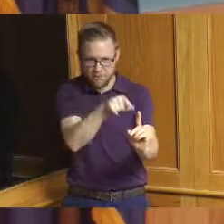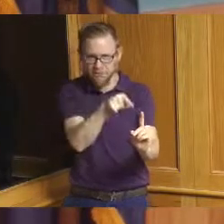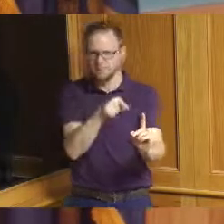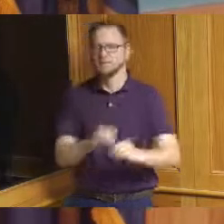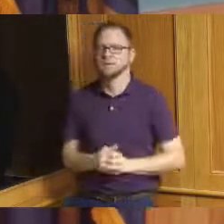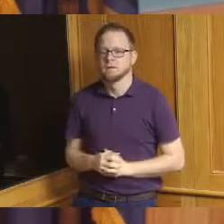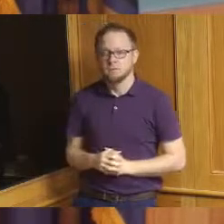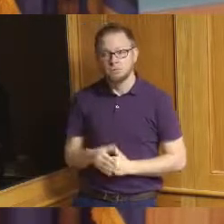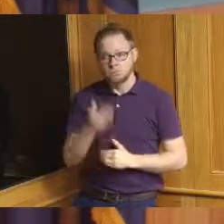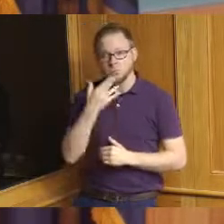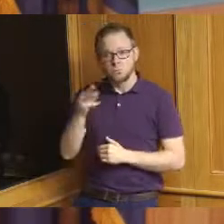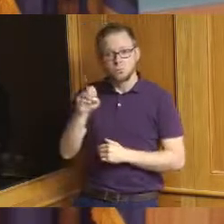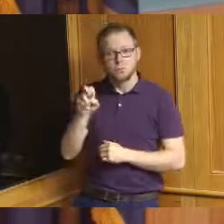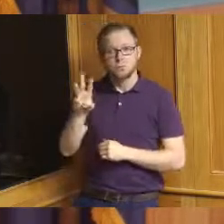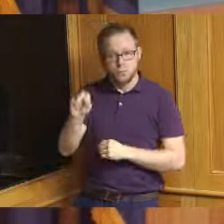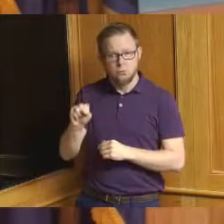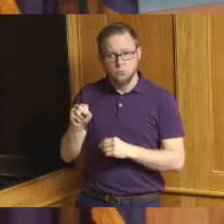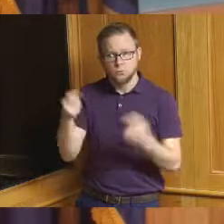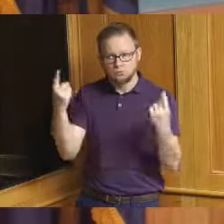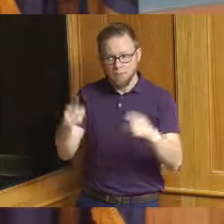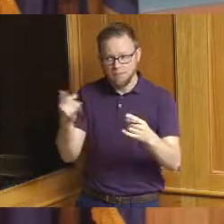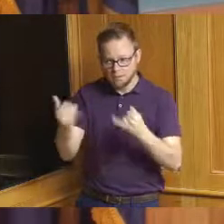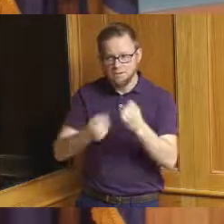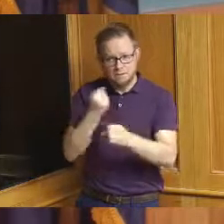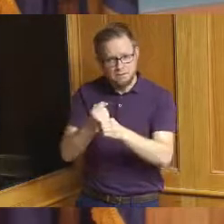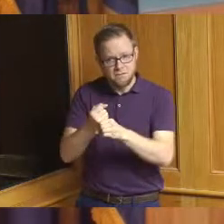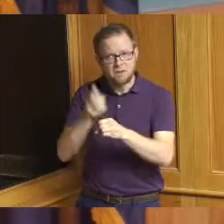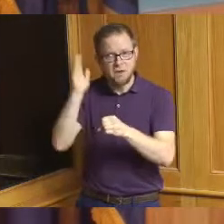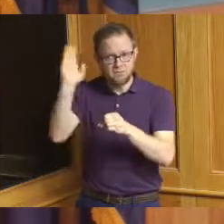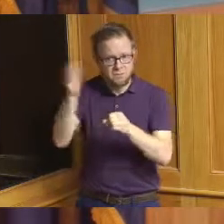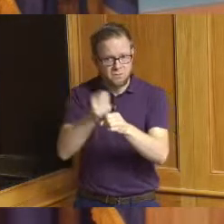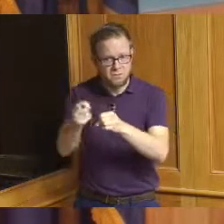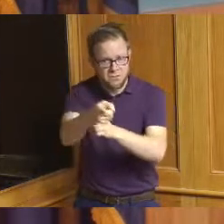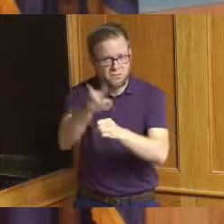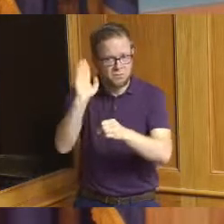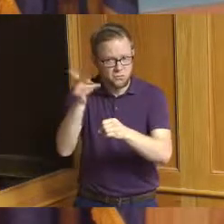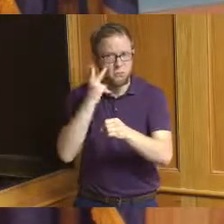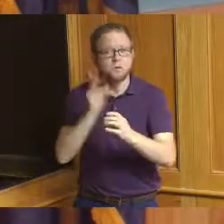this year and there's good news ahead of us so we want to be thankful for what